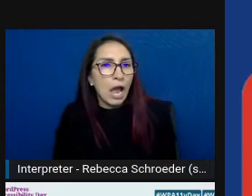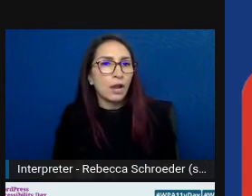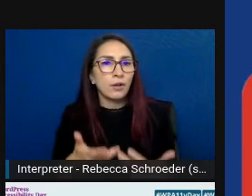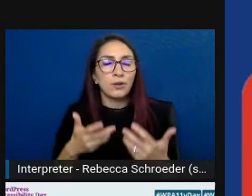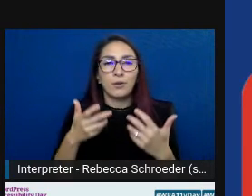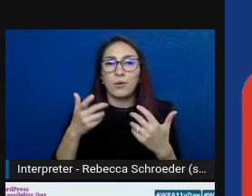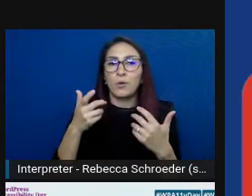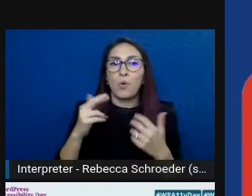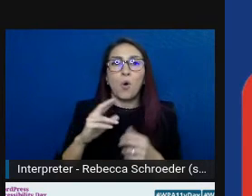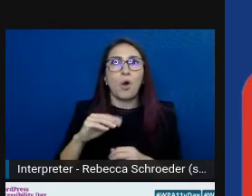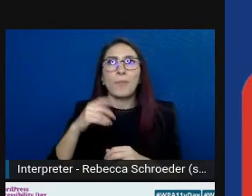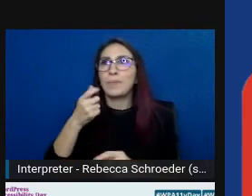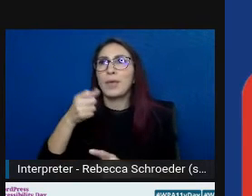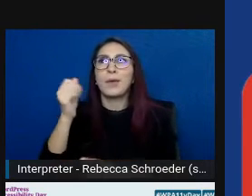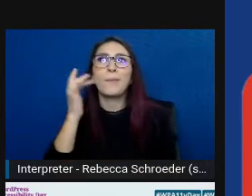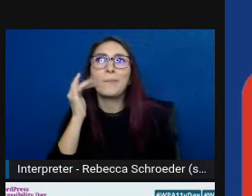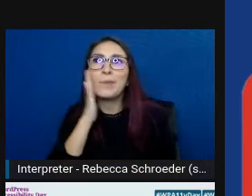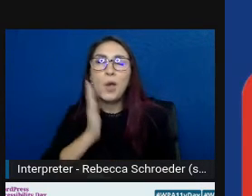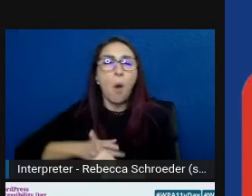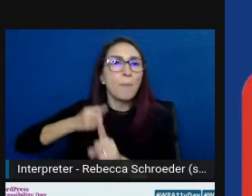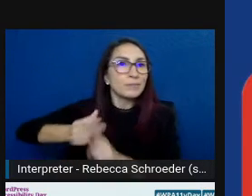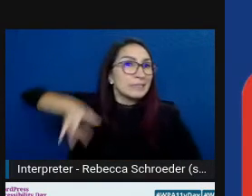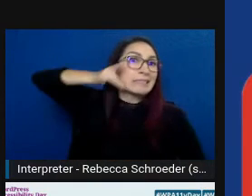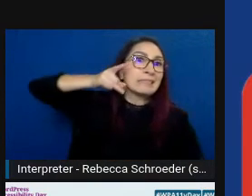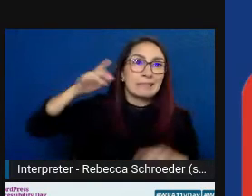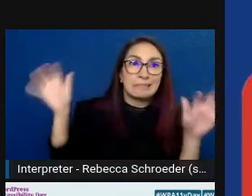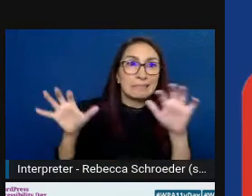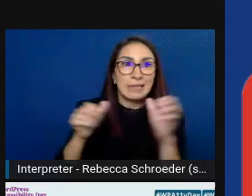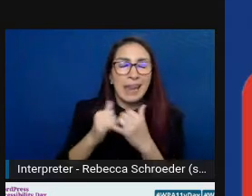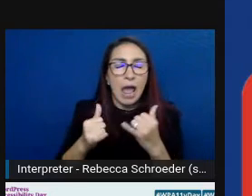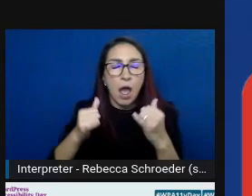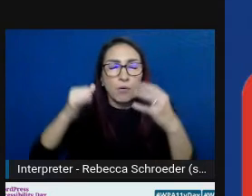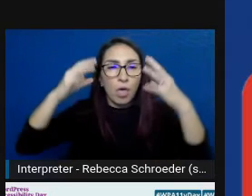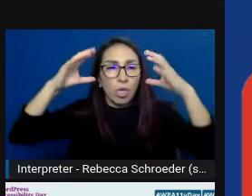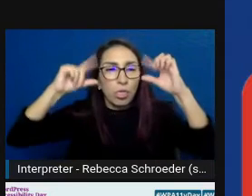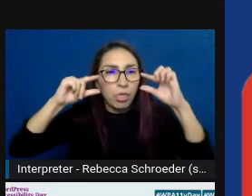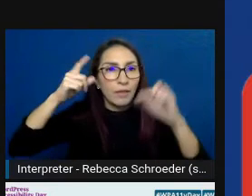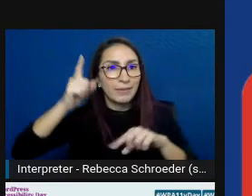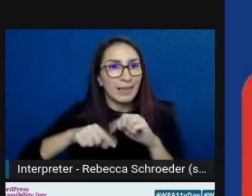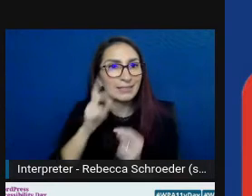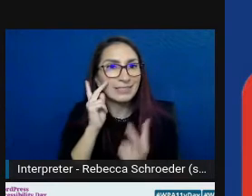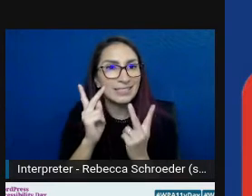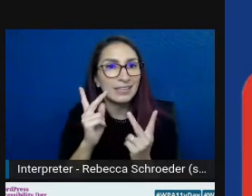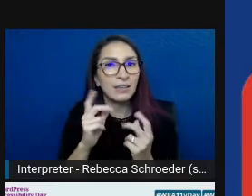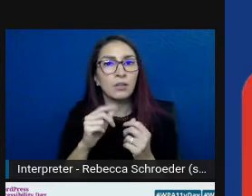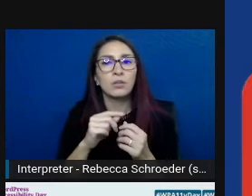There's any number of reasons why people without permanent disabilities,